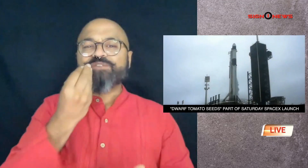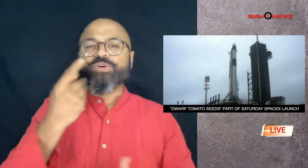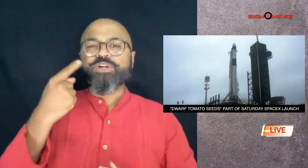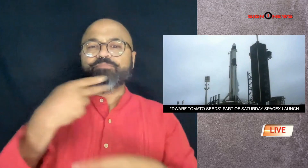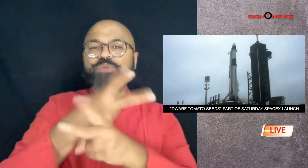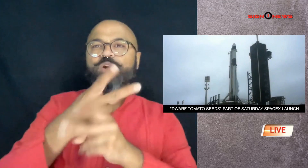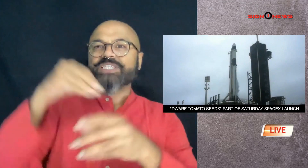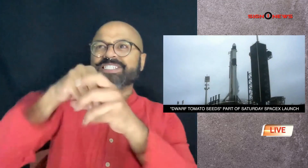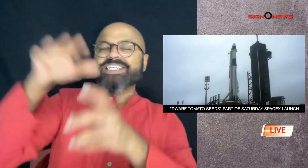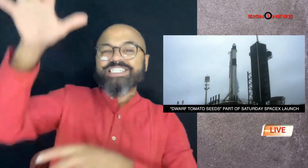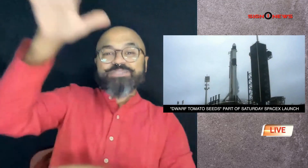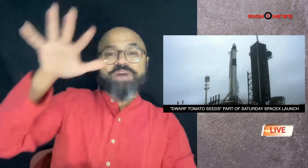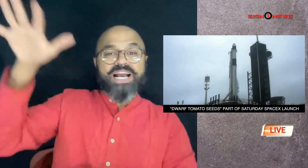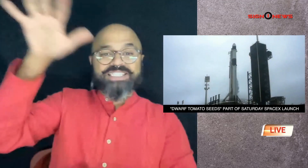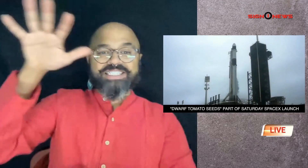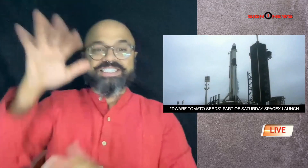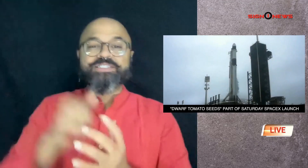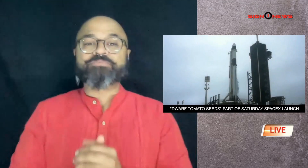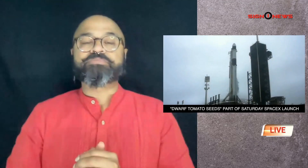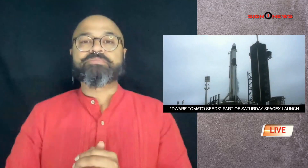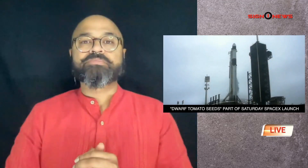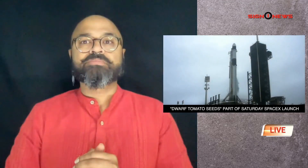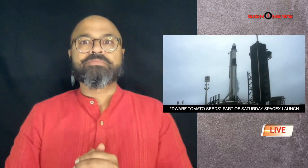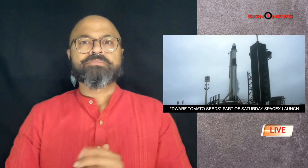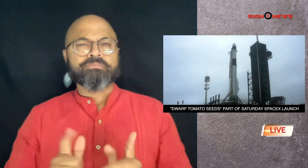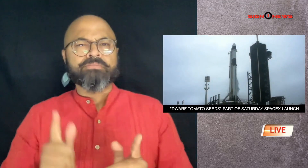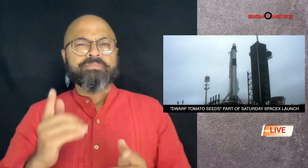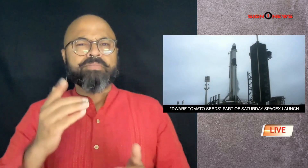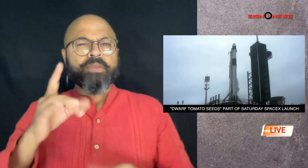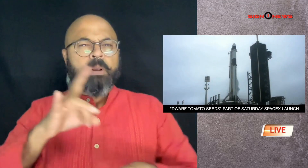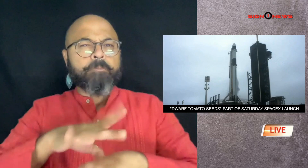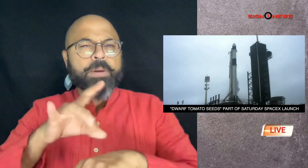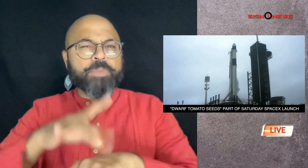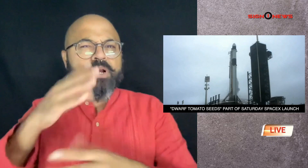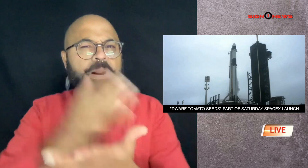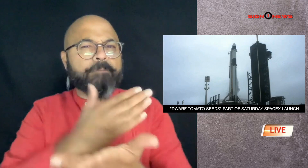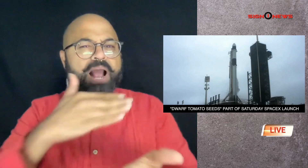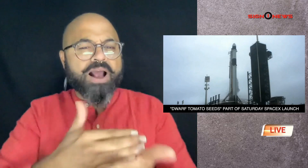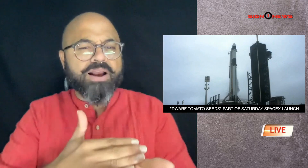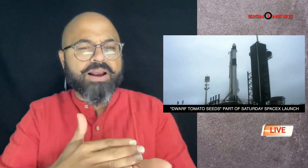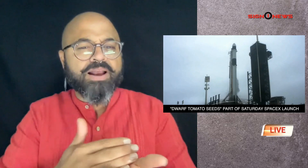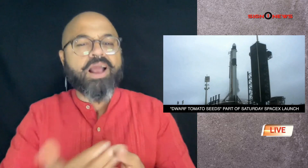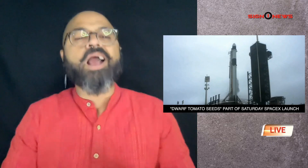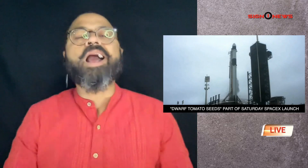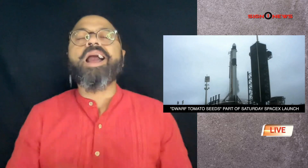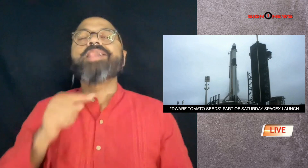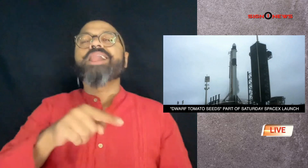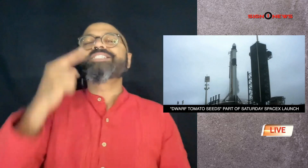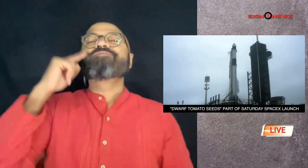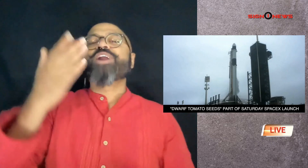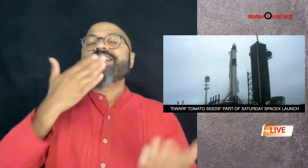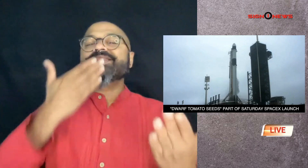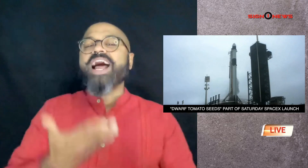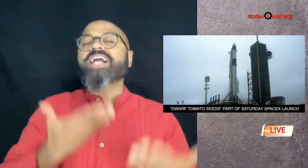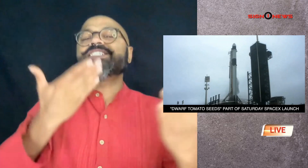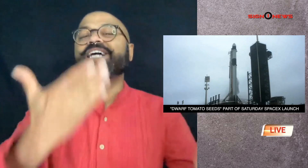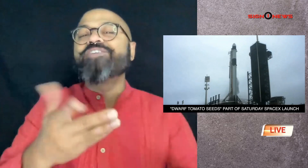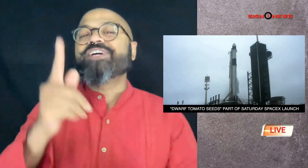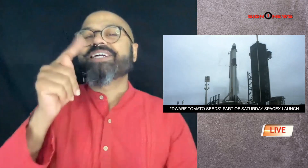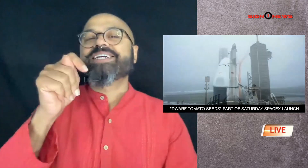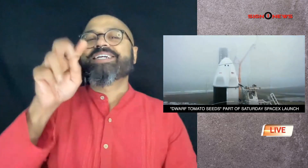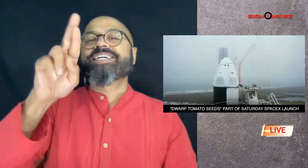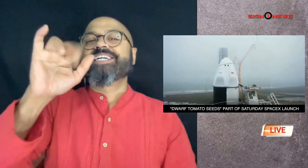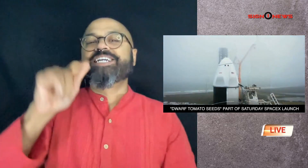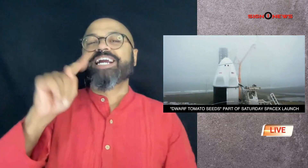fresh food production in space and pumpkin pie that's just a Thanksgiving treat for the crew